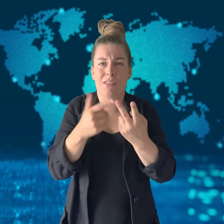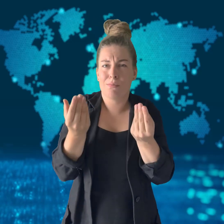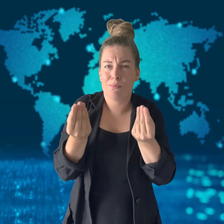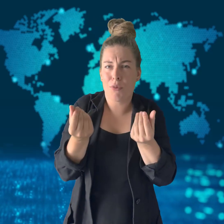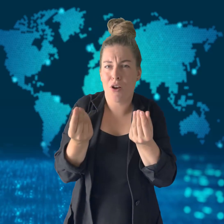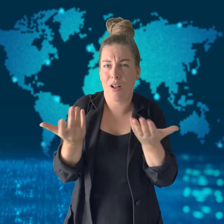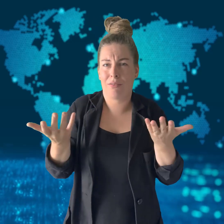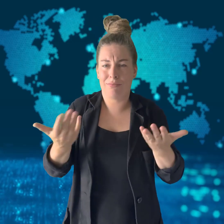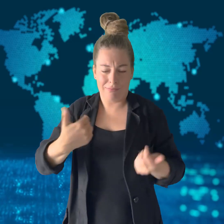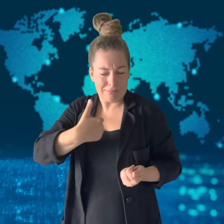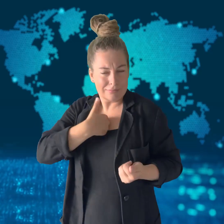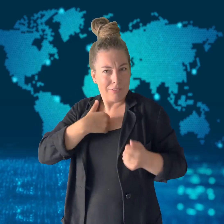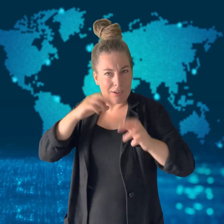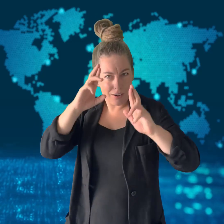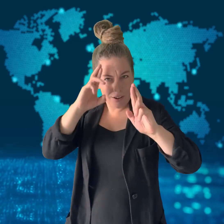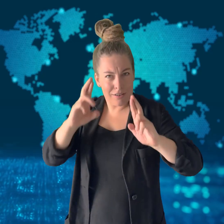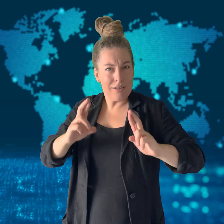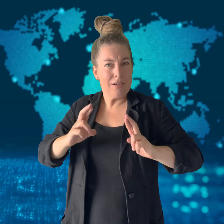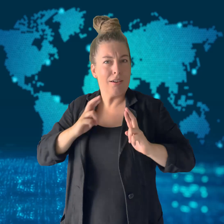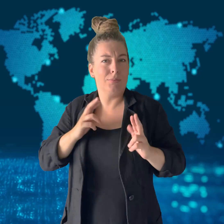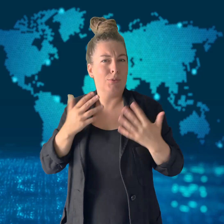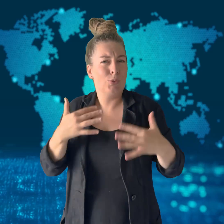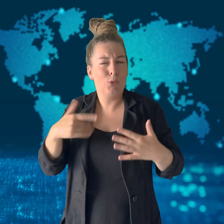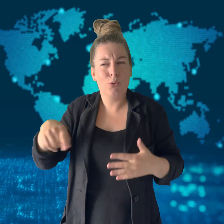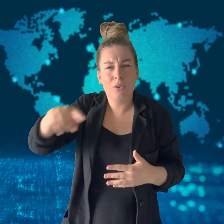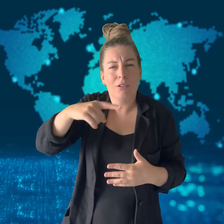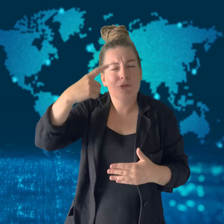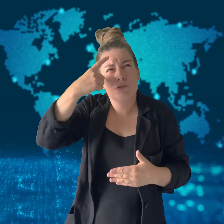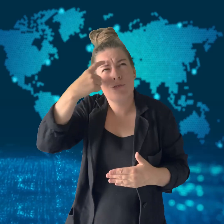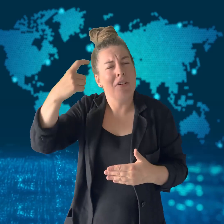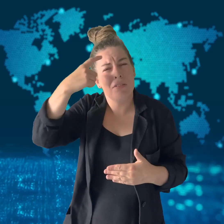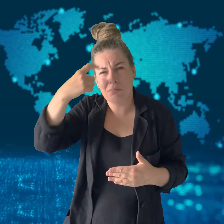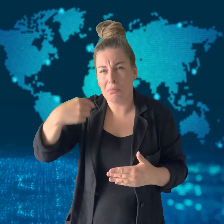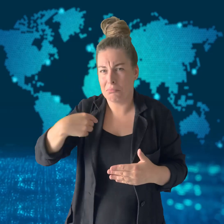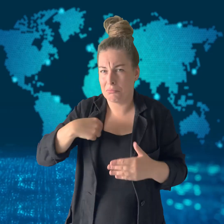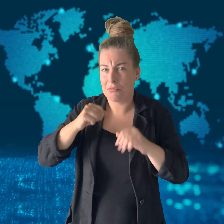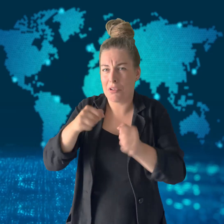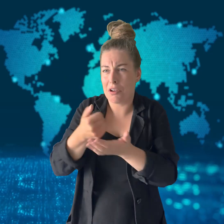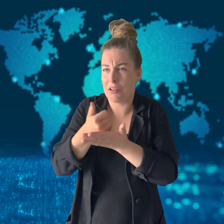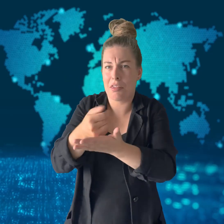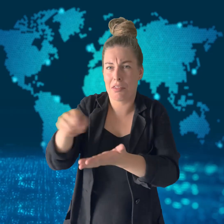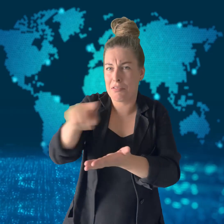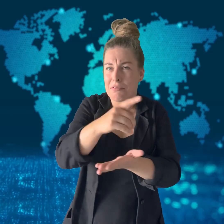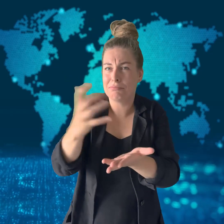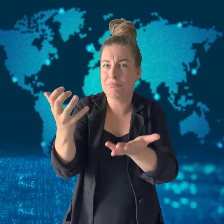She promised customers the "Love, money, and self-esteem that